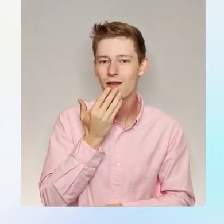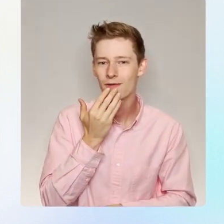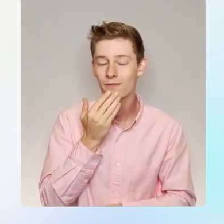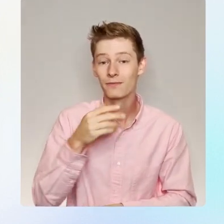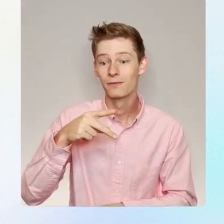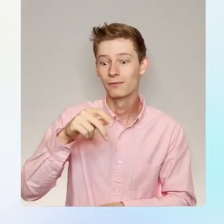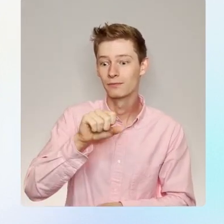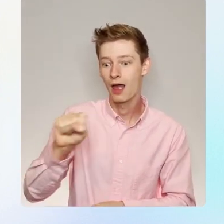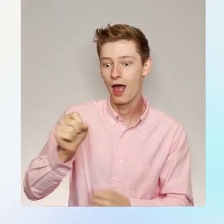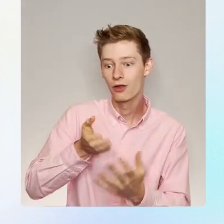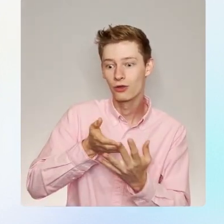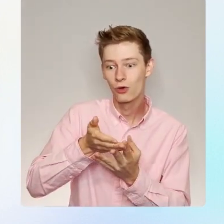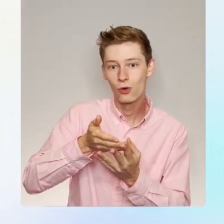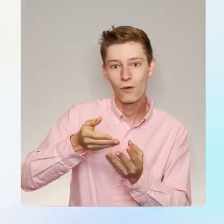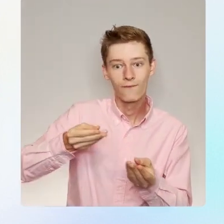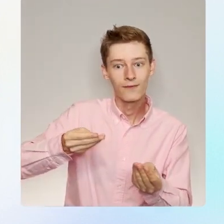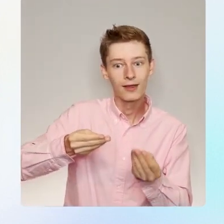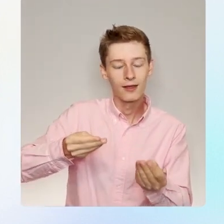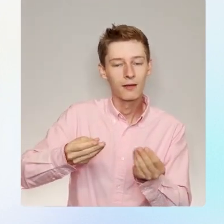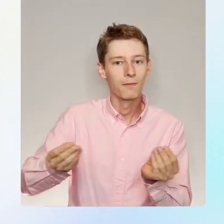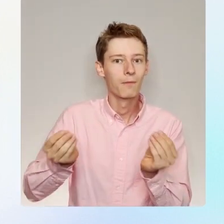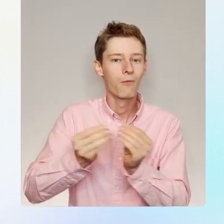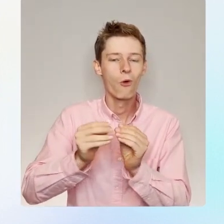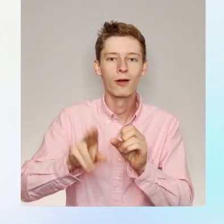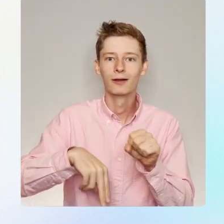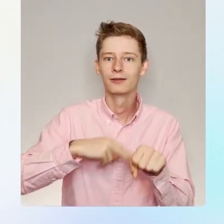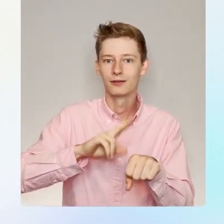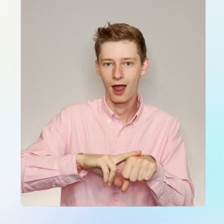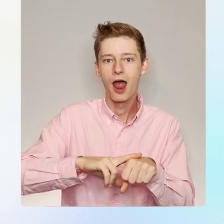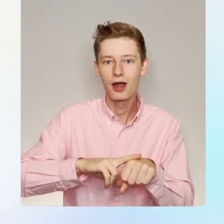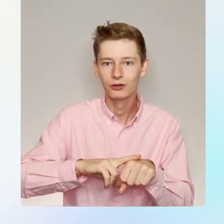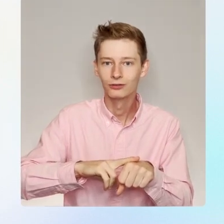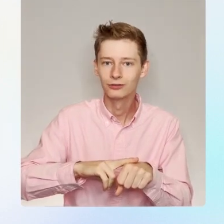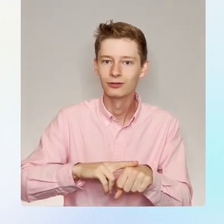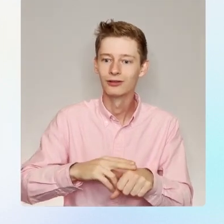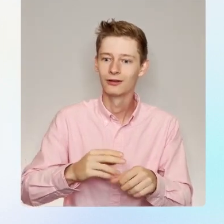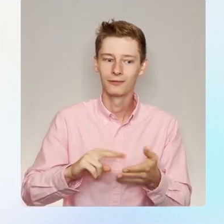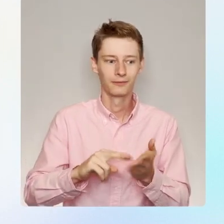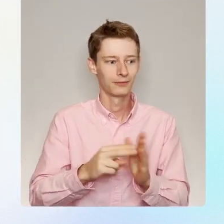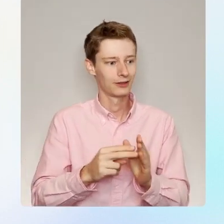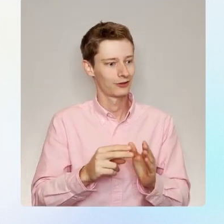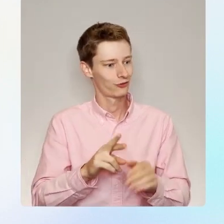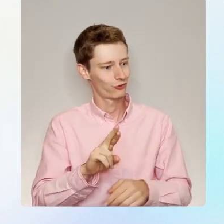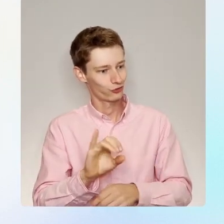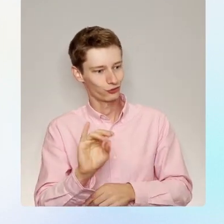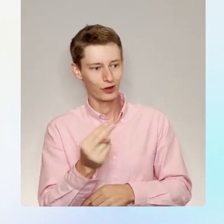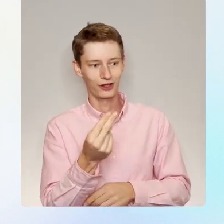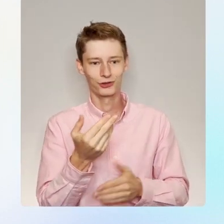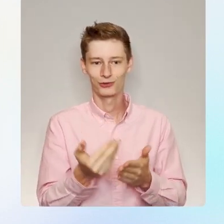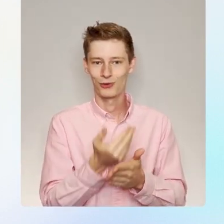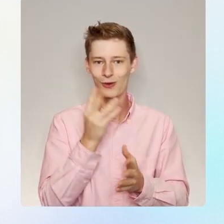more natural than ever before. Unlocking a rich new set of mixed reality experiences.